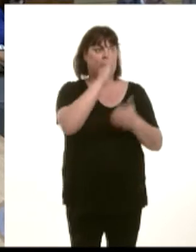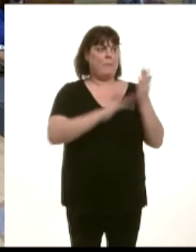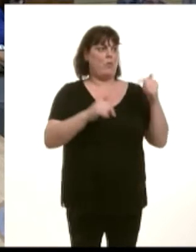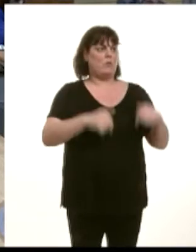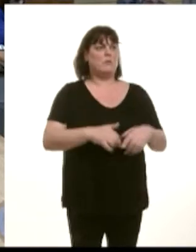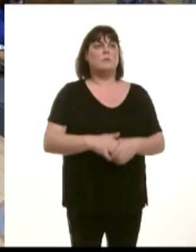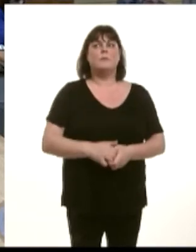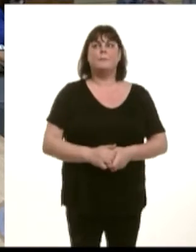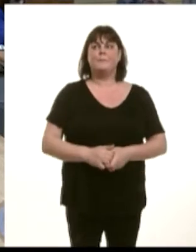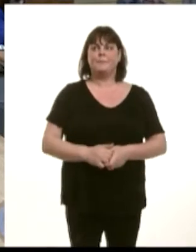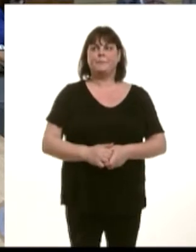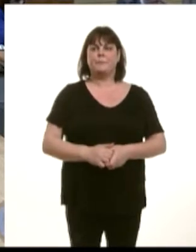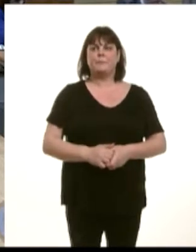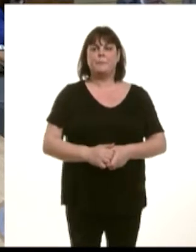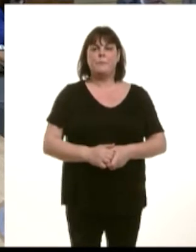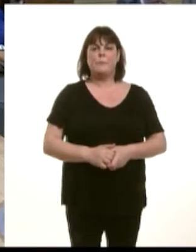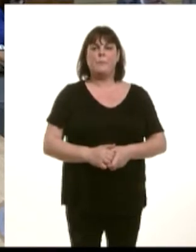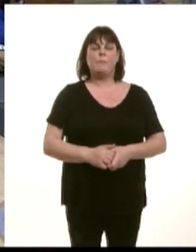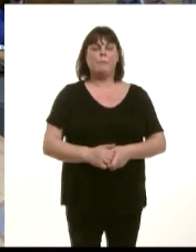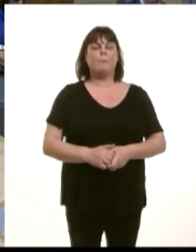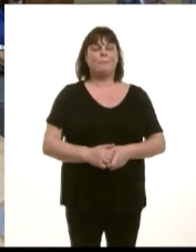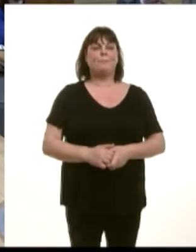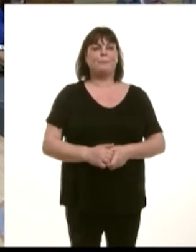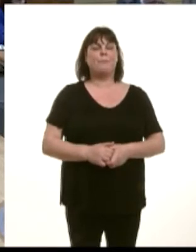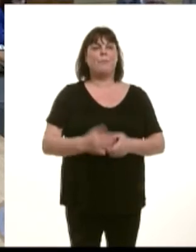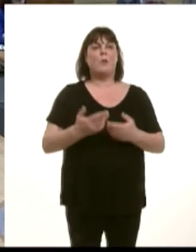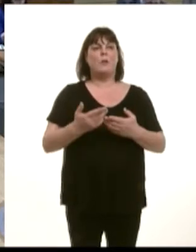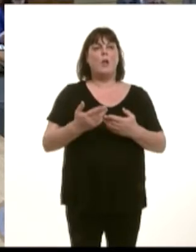Carwyn Jones: I can assure Members that much of that work is carried out by individual